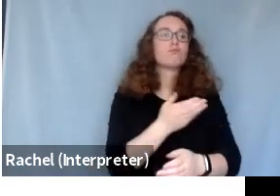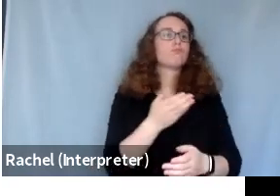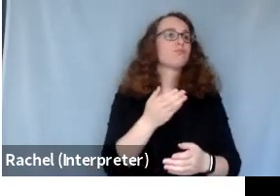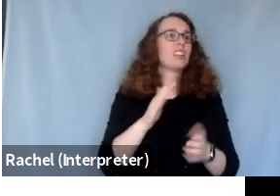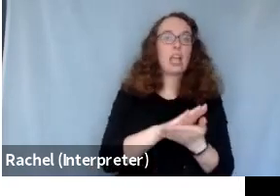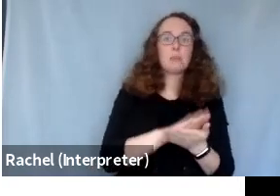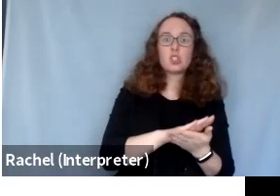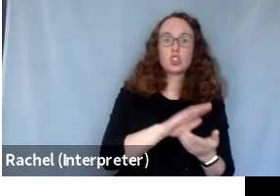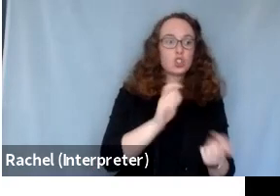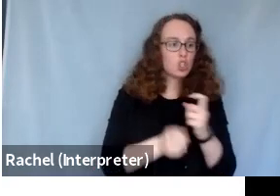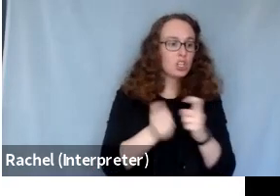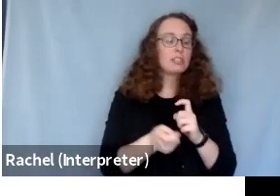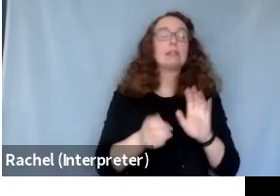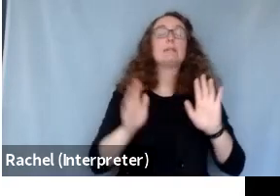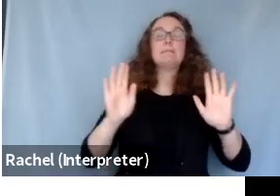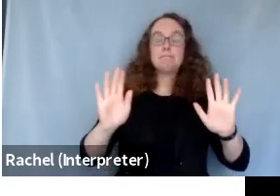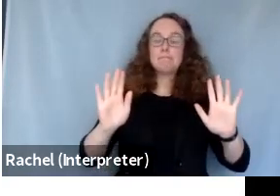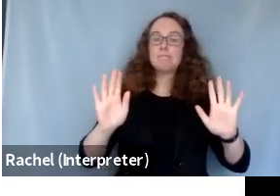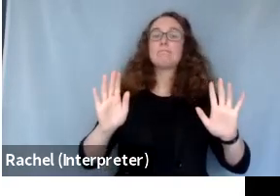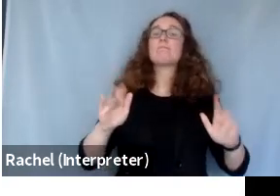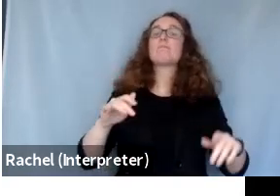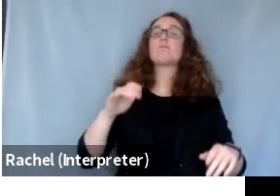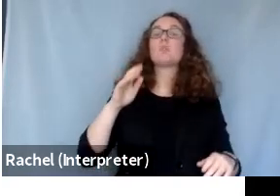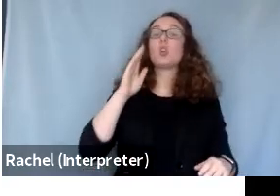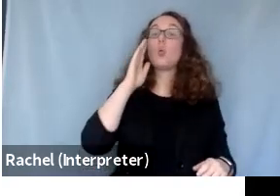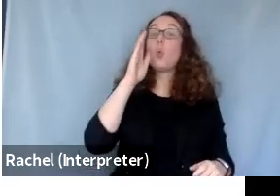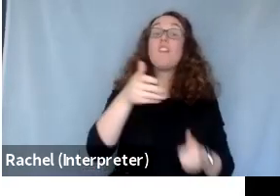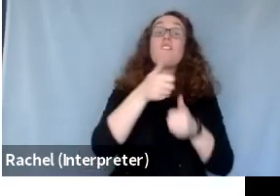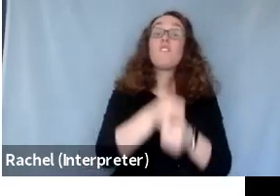to go forward in and merchandise by author, so